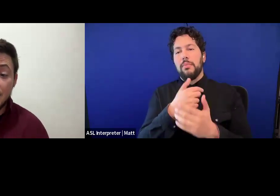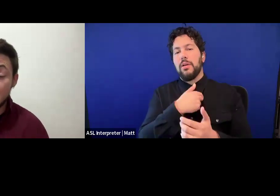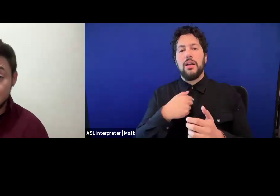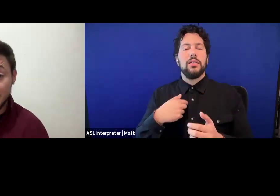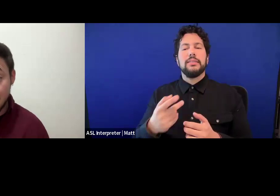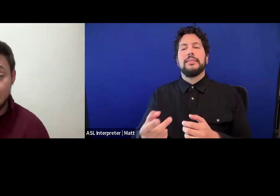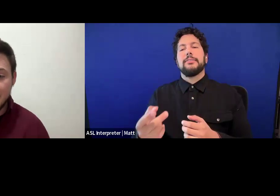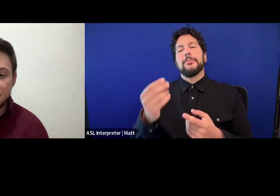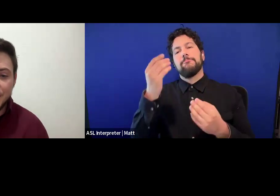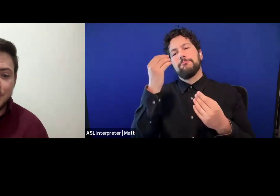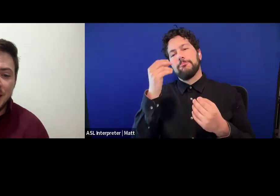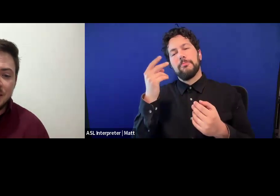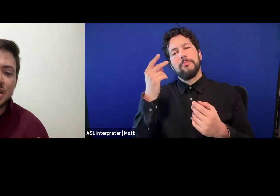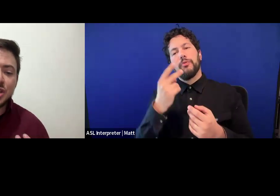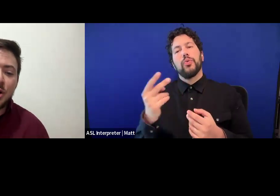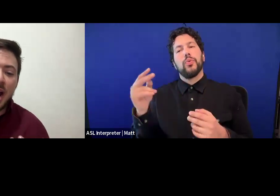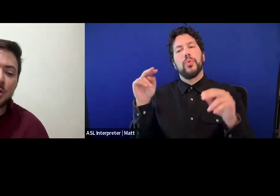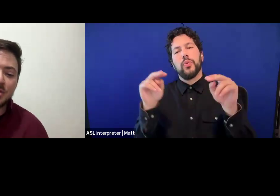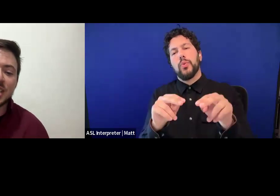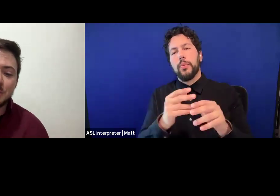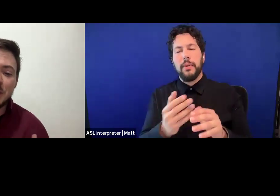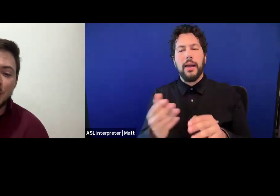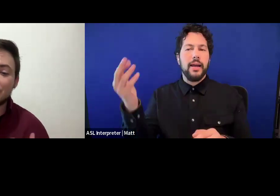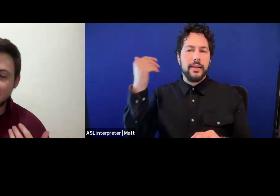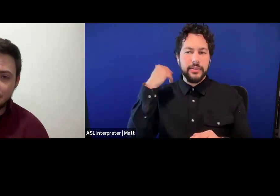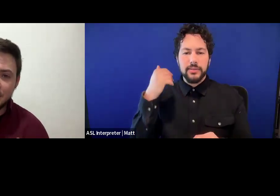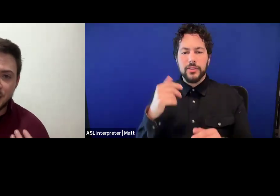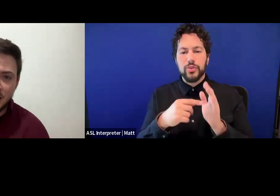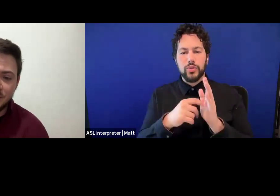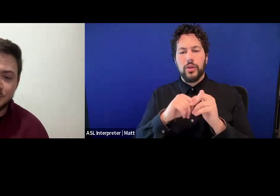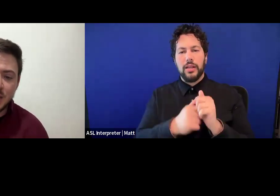Uh, as you can see on my screen, they show how trans people present themselves.